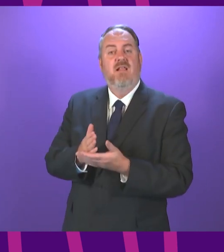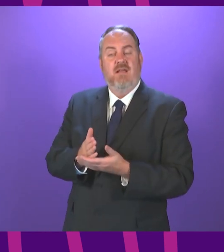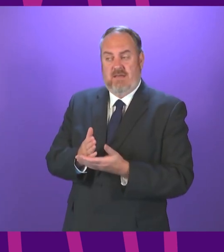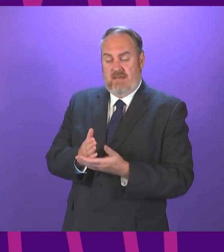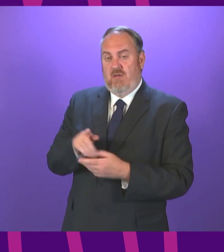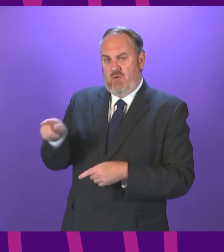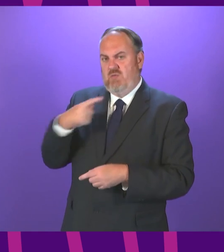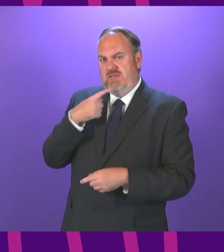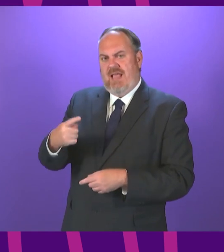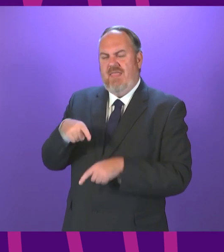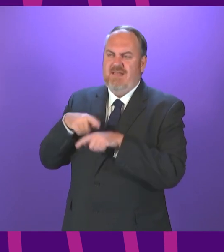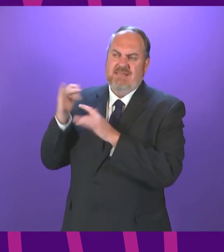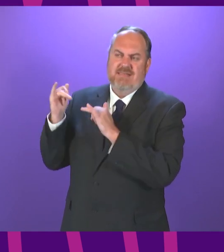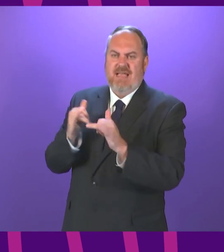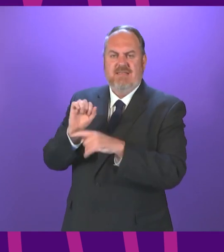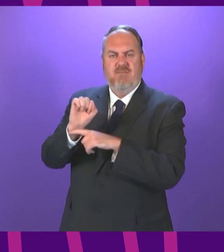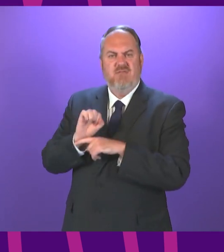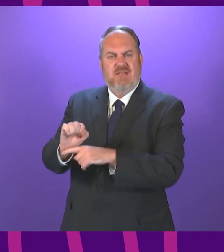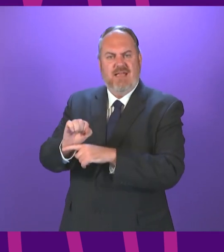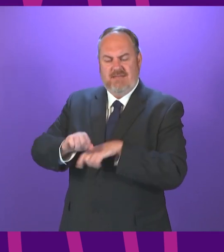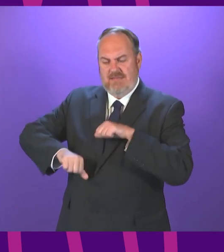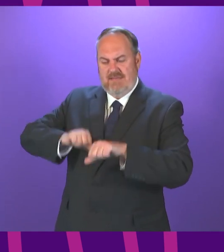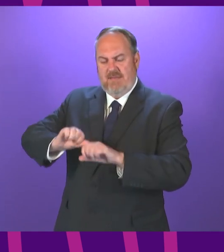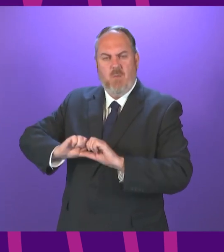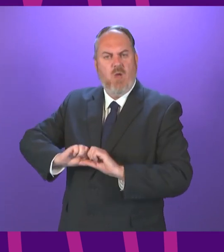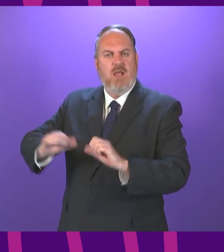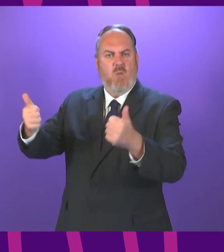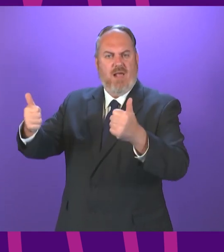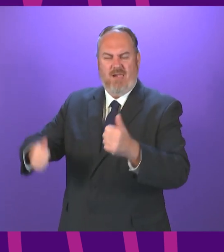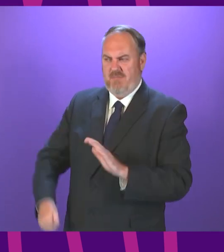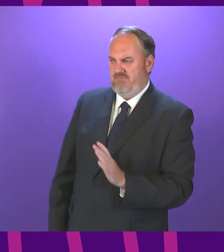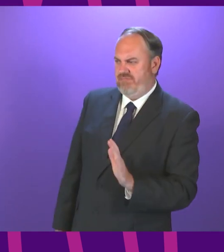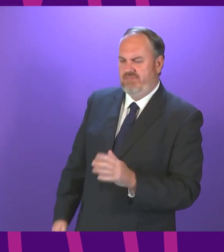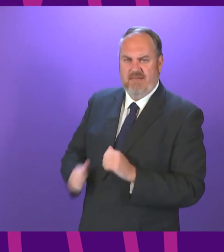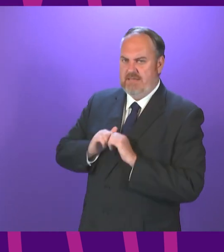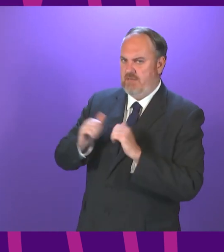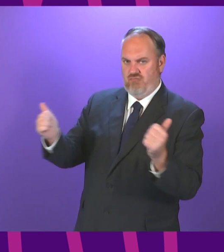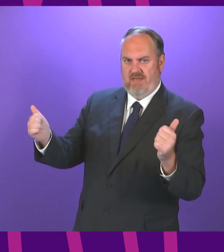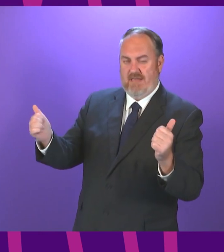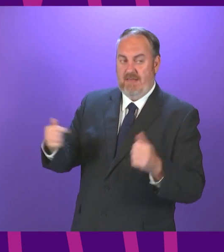system. Why, then, is the Scottish Government, in the words of those who work for test and protect,